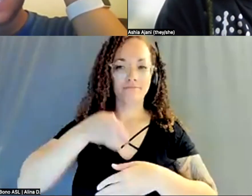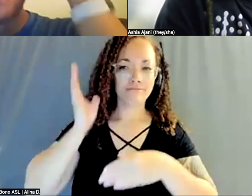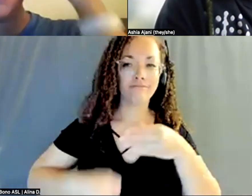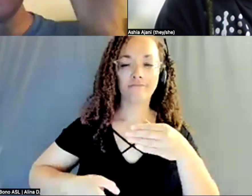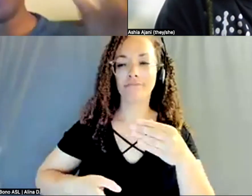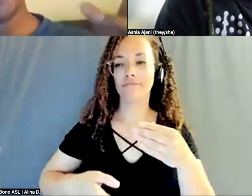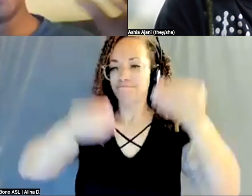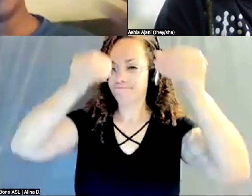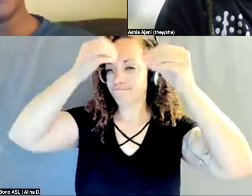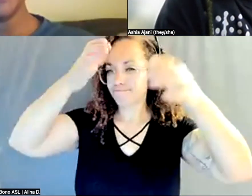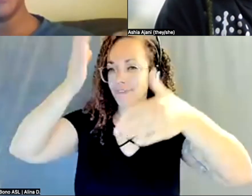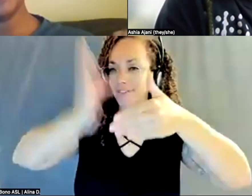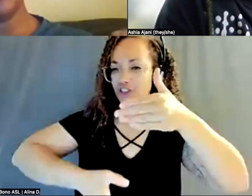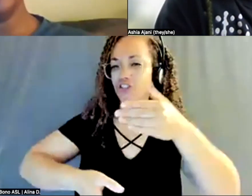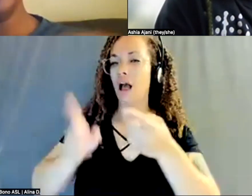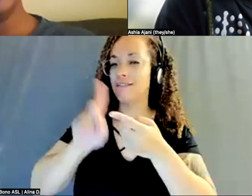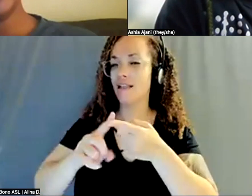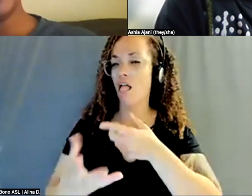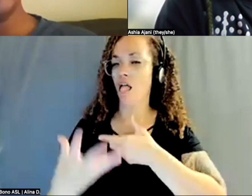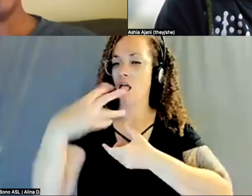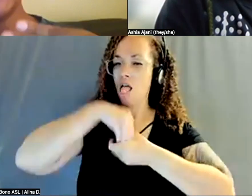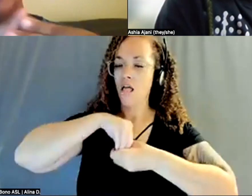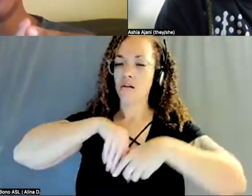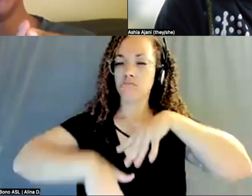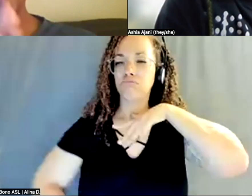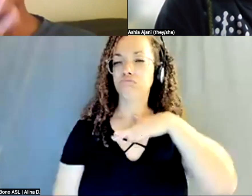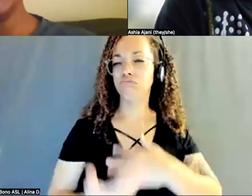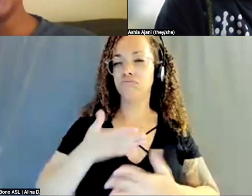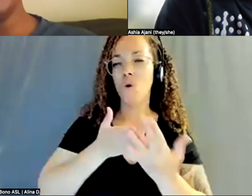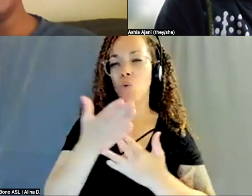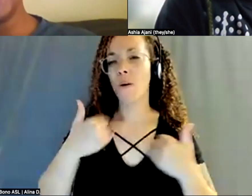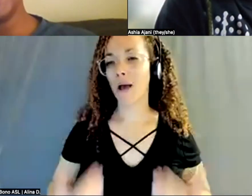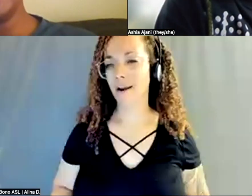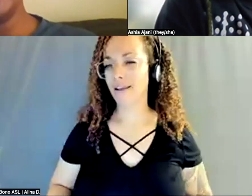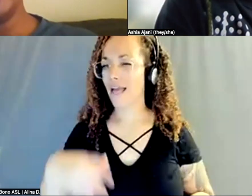Comes Through my body,” I think is the title. But that's a poetry manuscript that